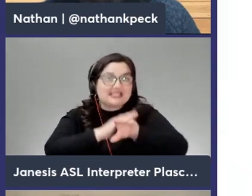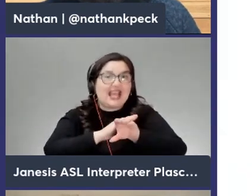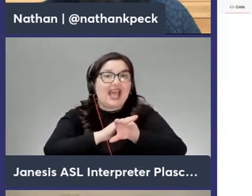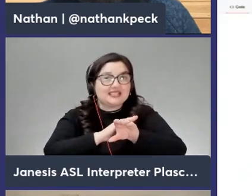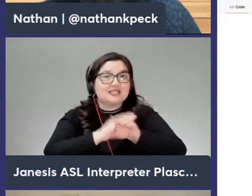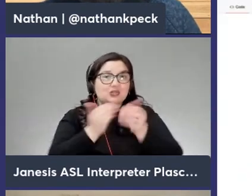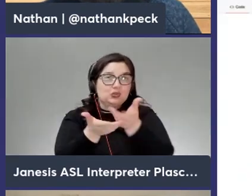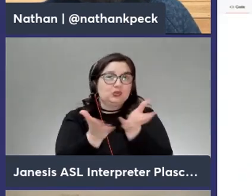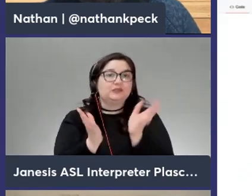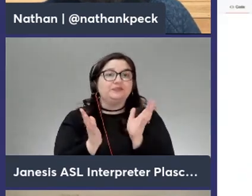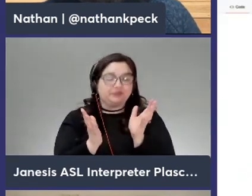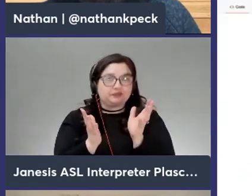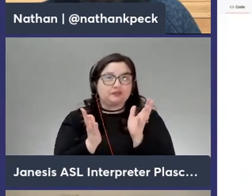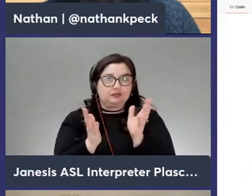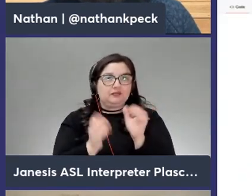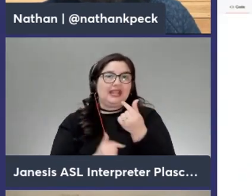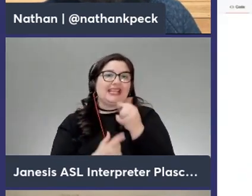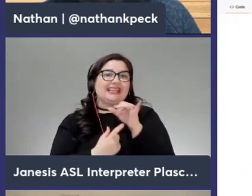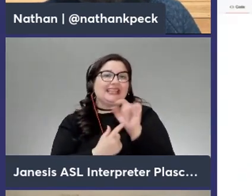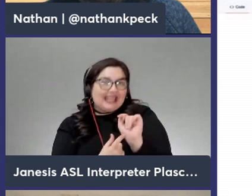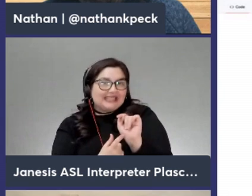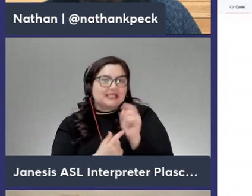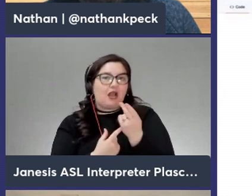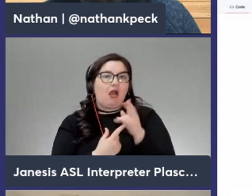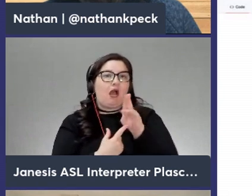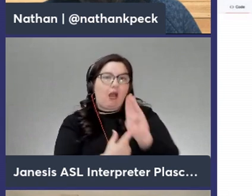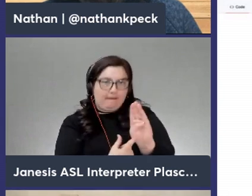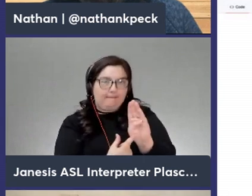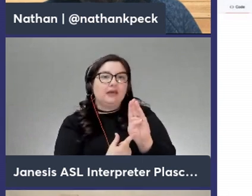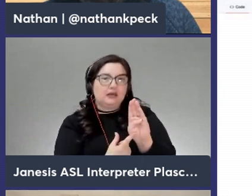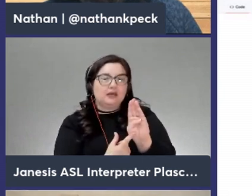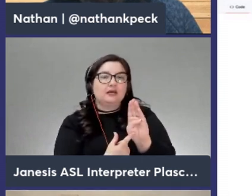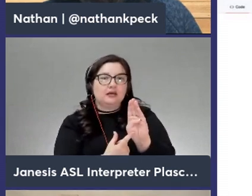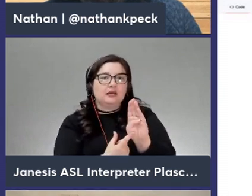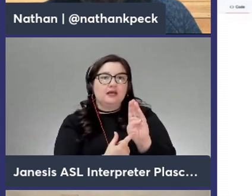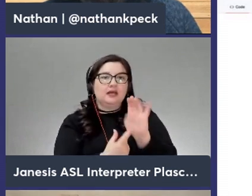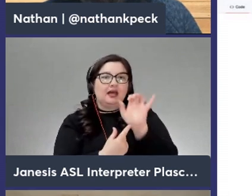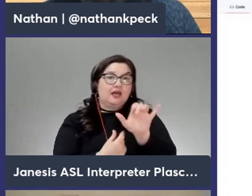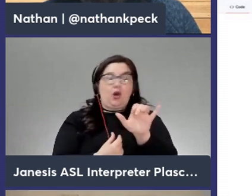It's just on GitHub, and this is this... Well, this is way too small.